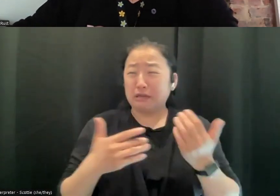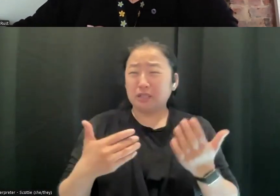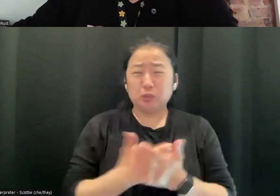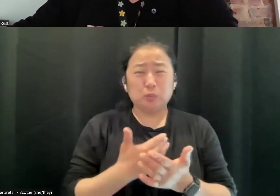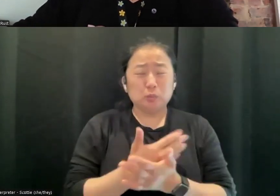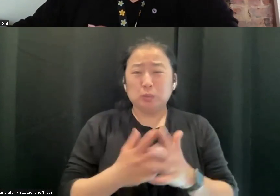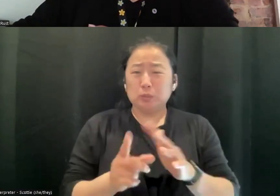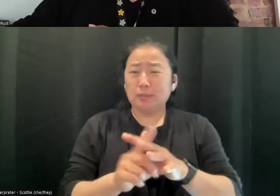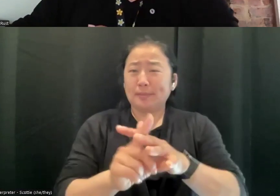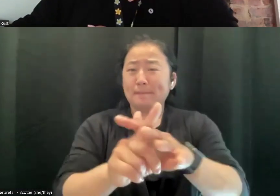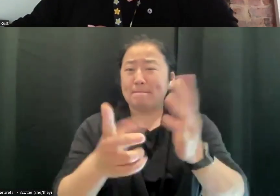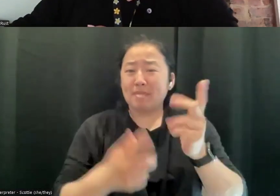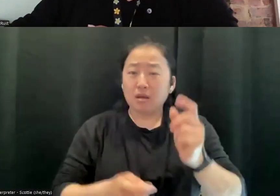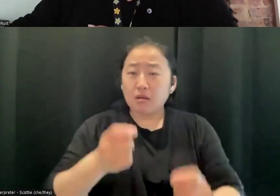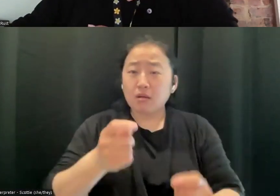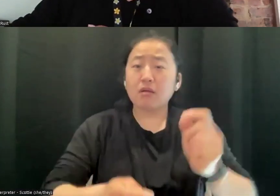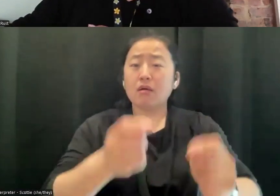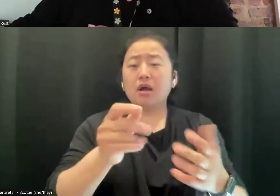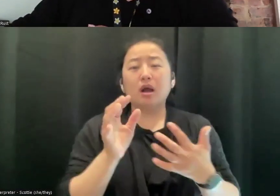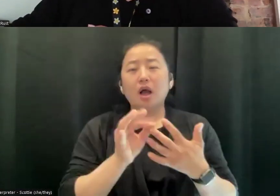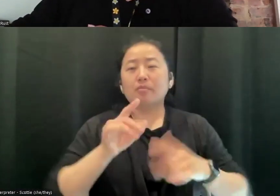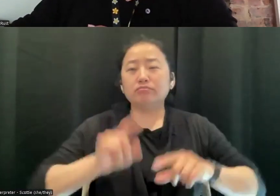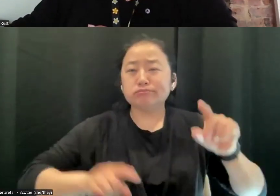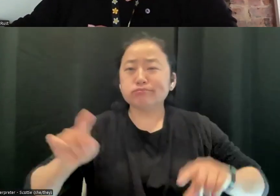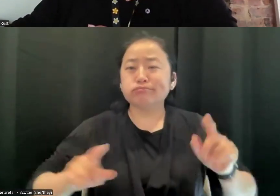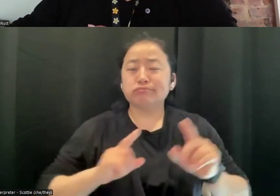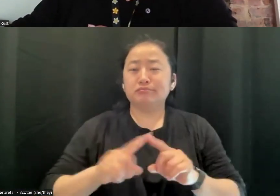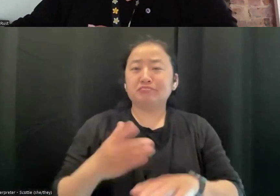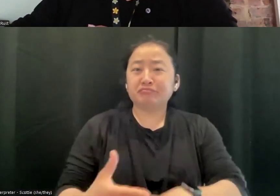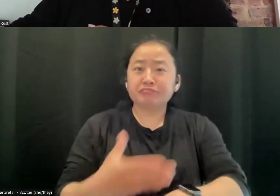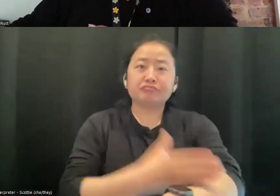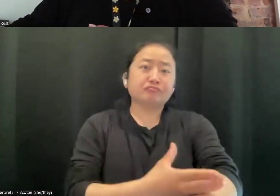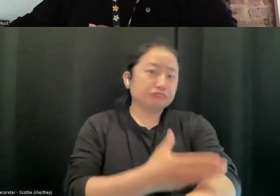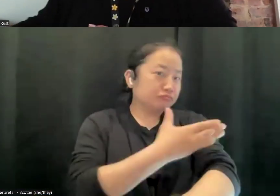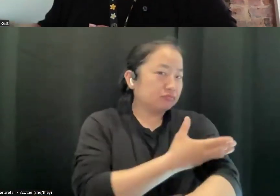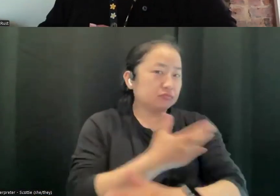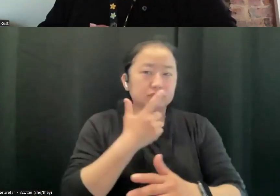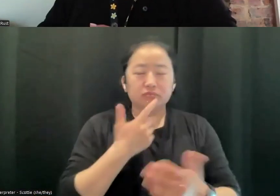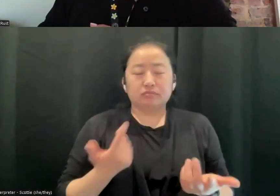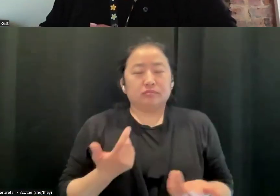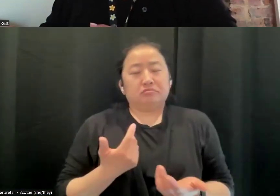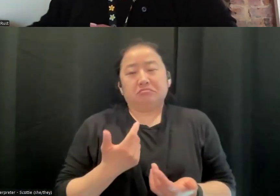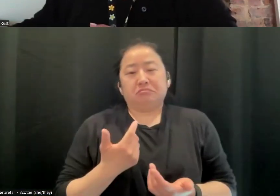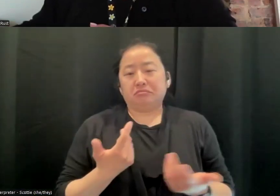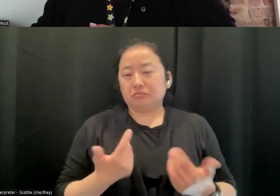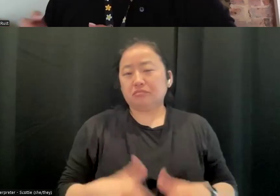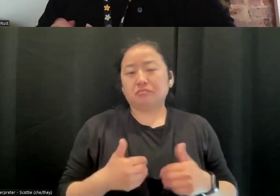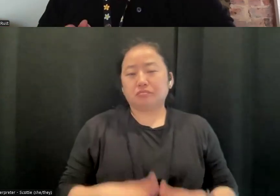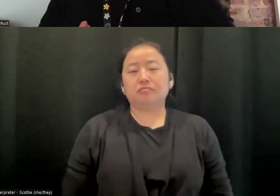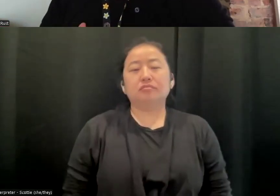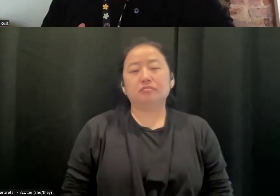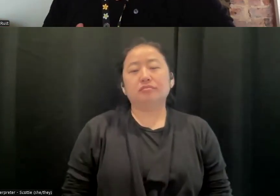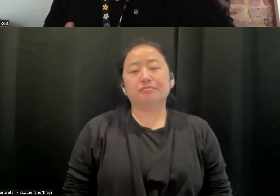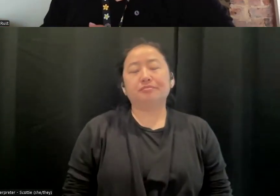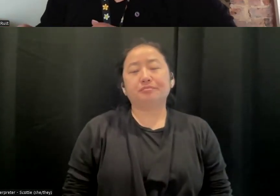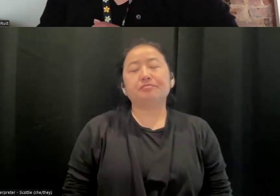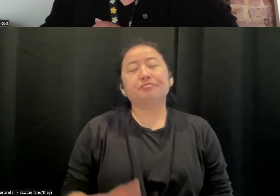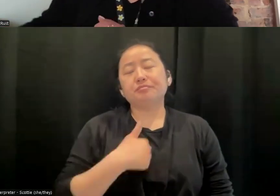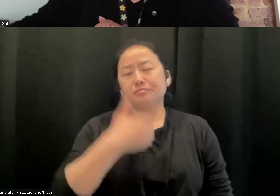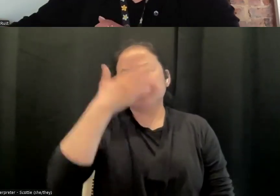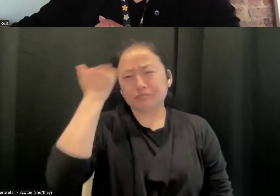out constantly, better than ever for people. One thing I forgot early on with ways to